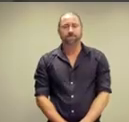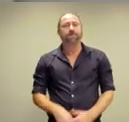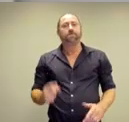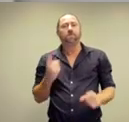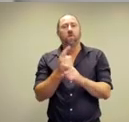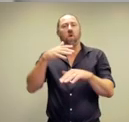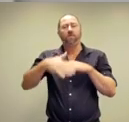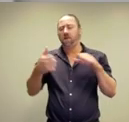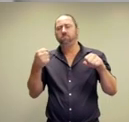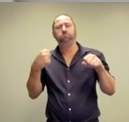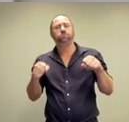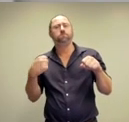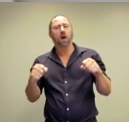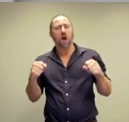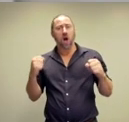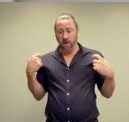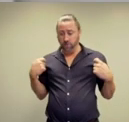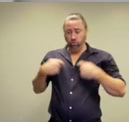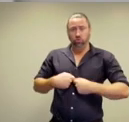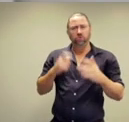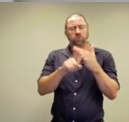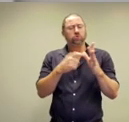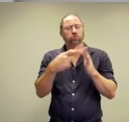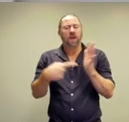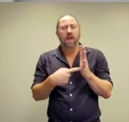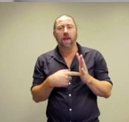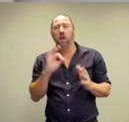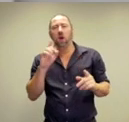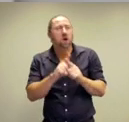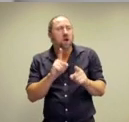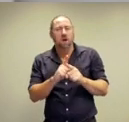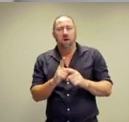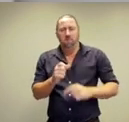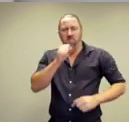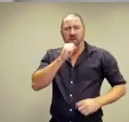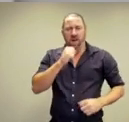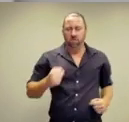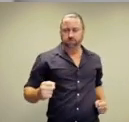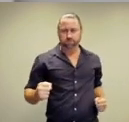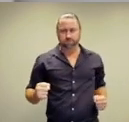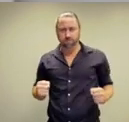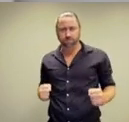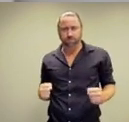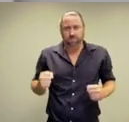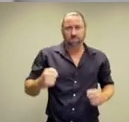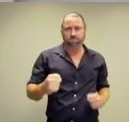The story of the motorcycle jacket is not just one of machines and war